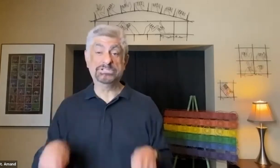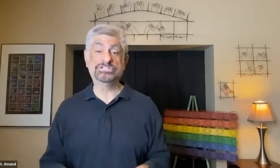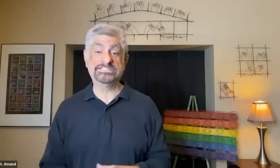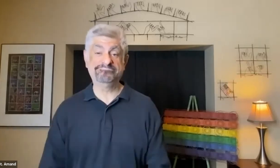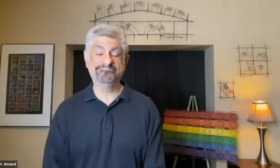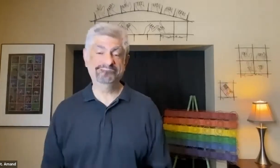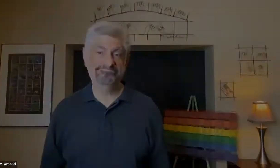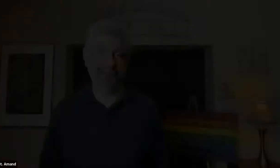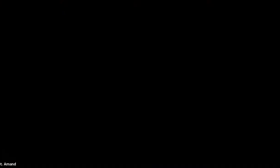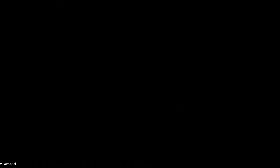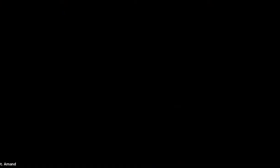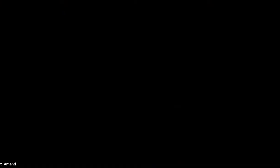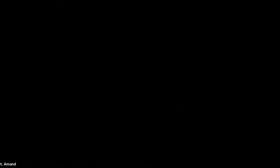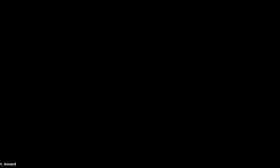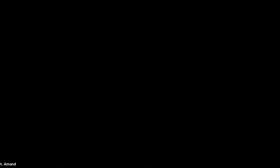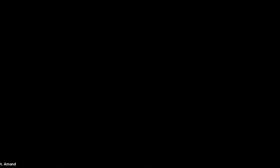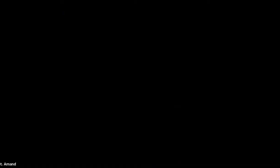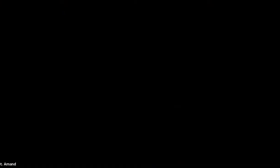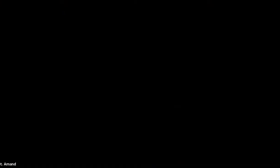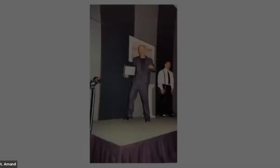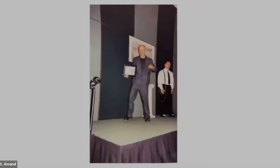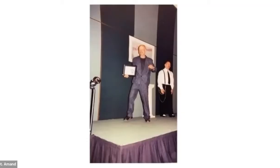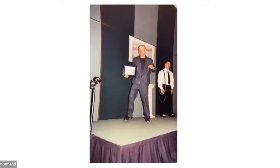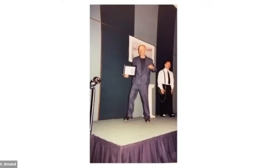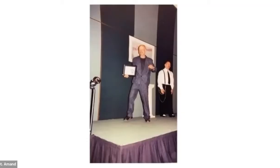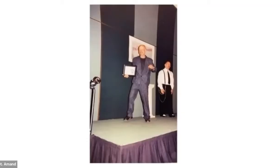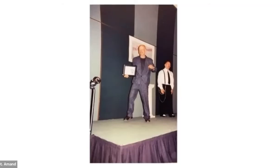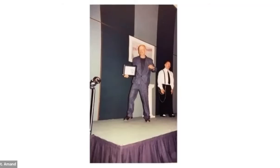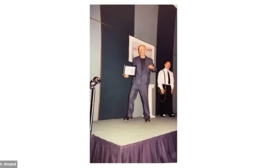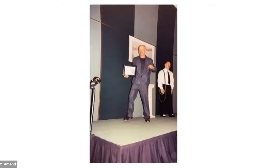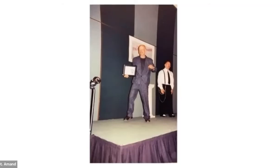for so many things, and he was an amazing person.